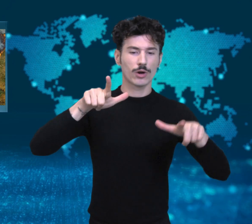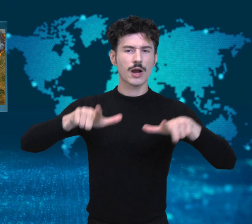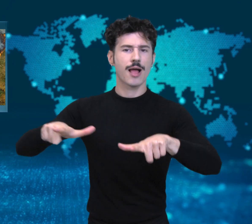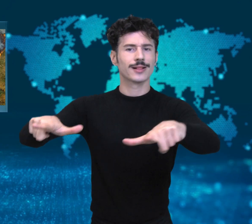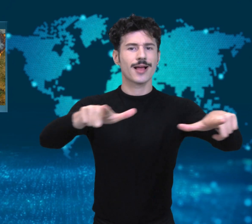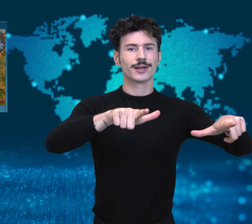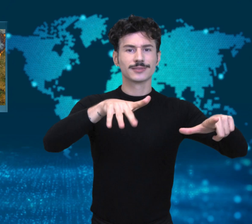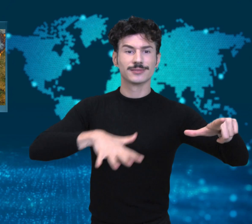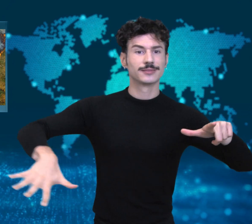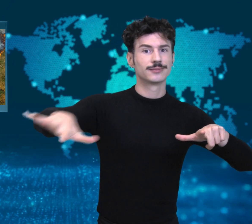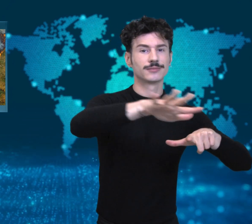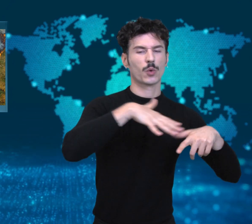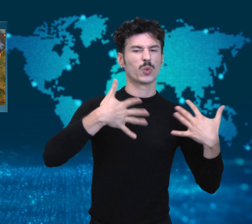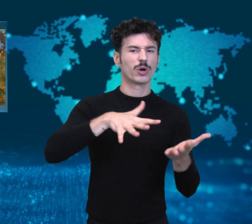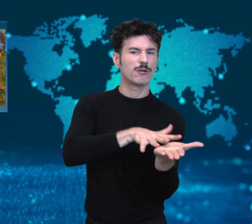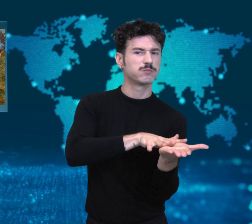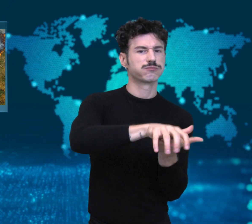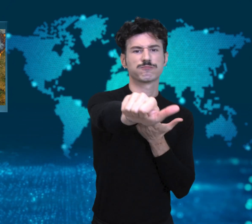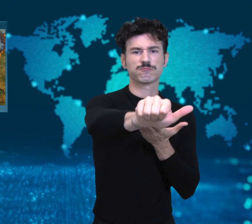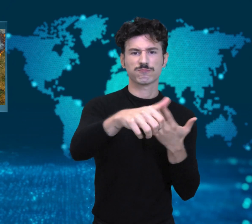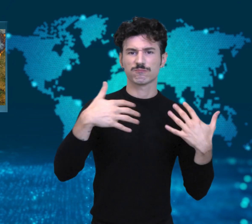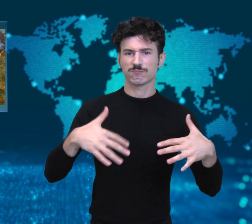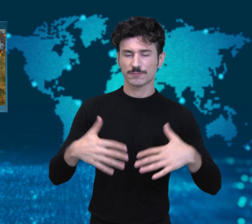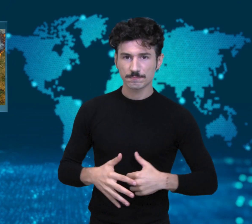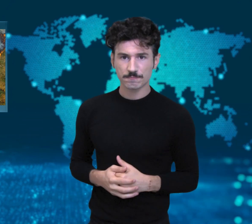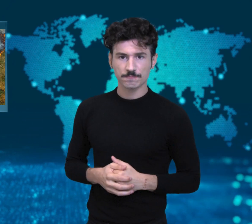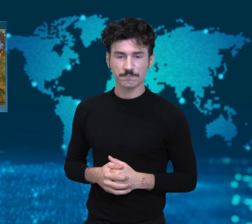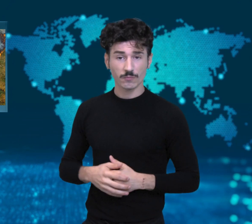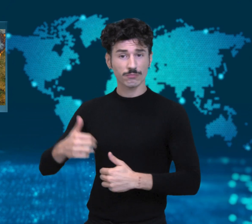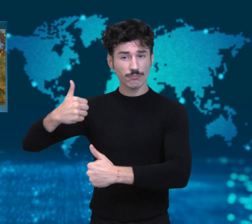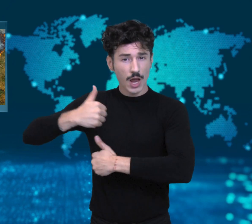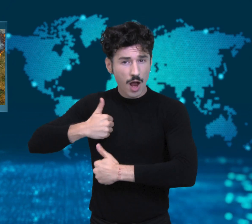(3.5 million acres) of the rainforest.